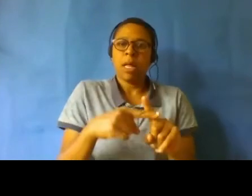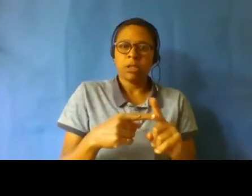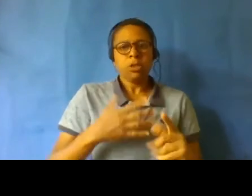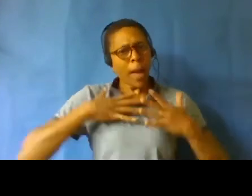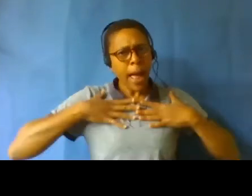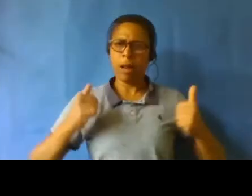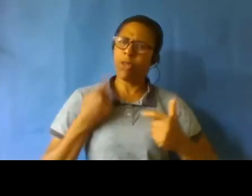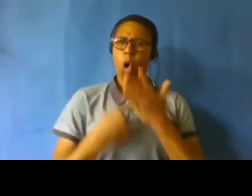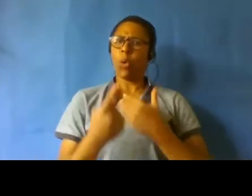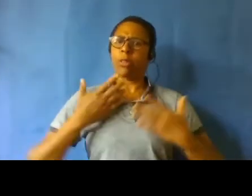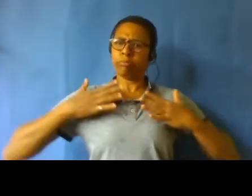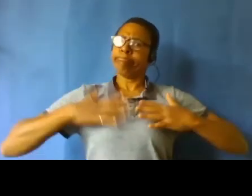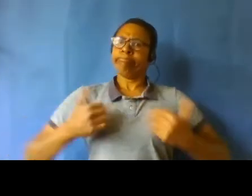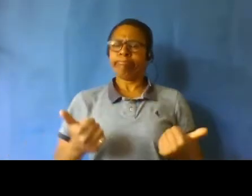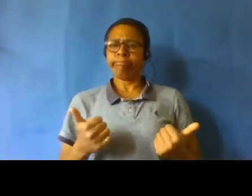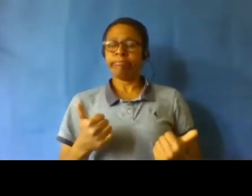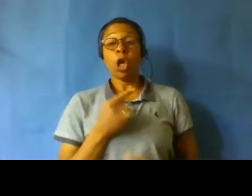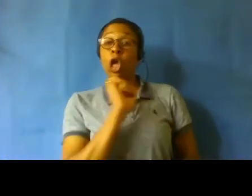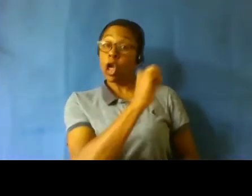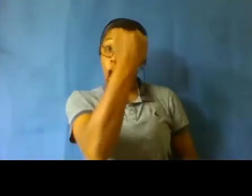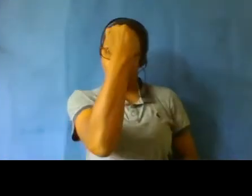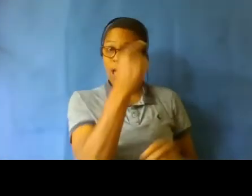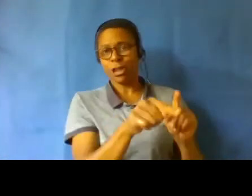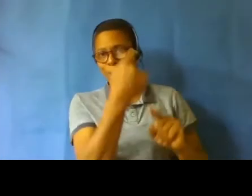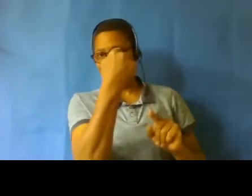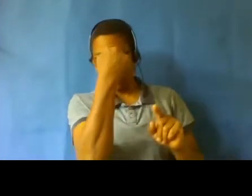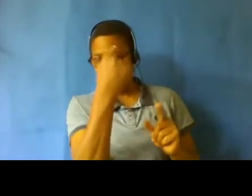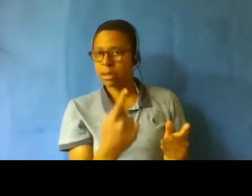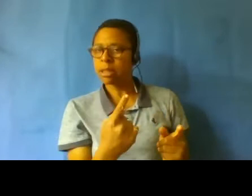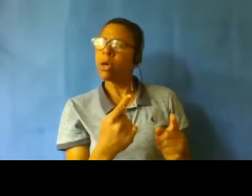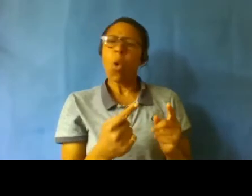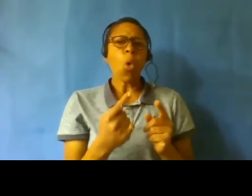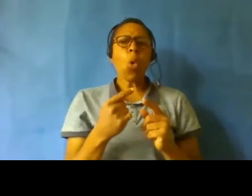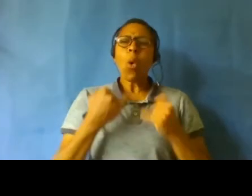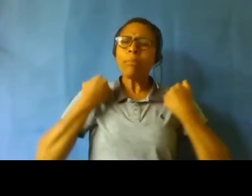being fat with disastrous consequences for me over the course of my lifetime as